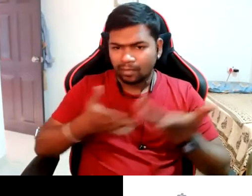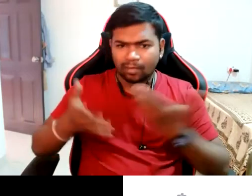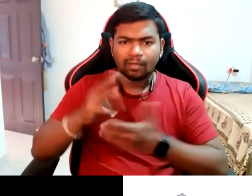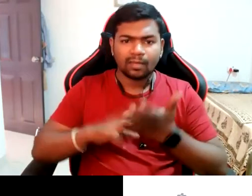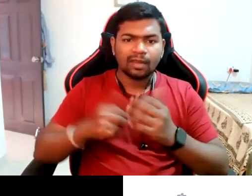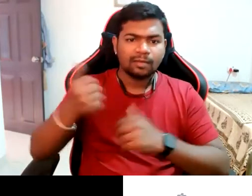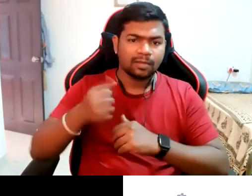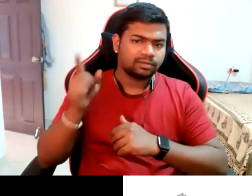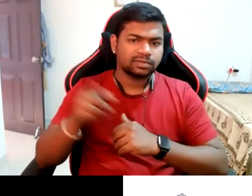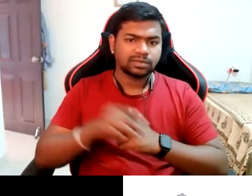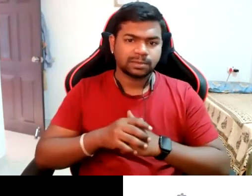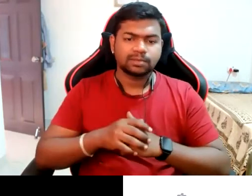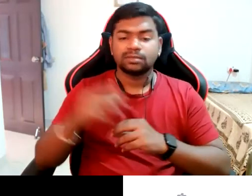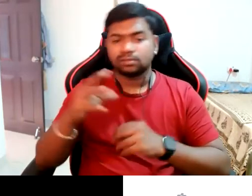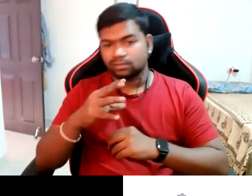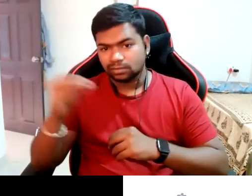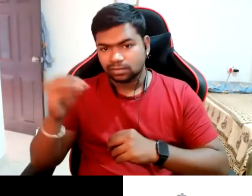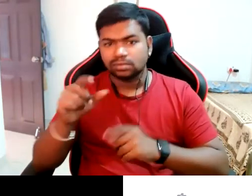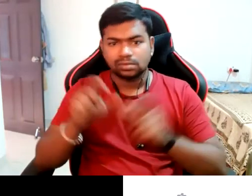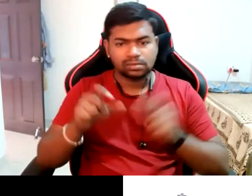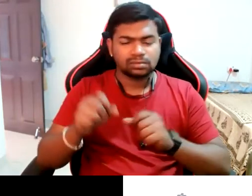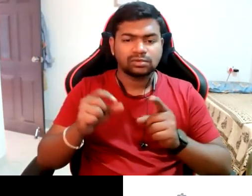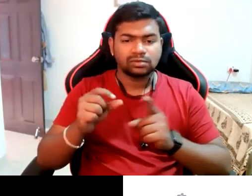then we worked to sensitise the manager also sensitise the people with disability themself